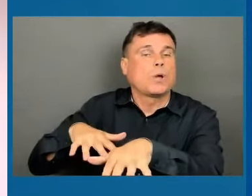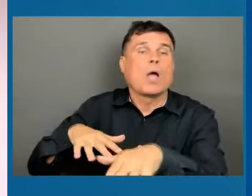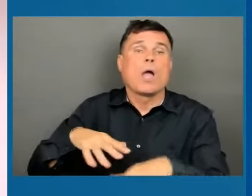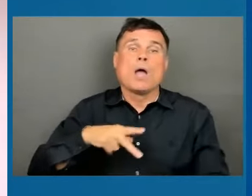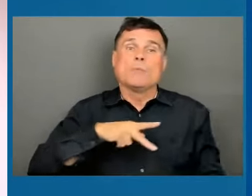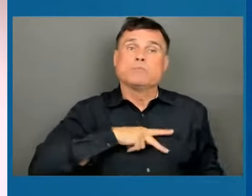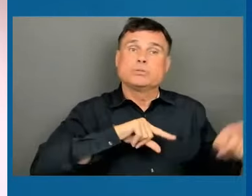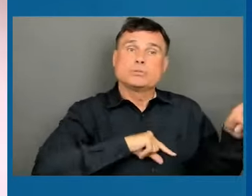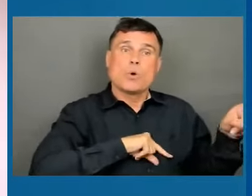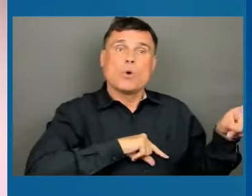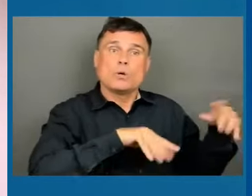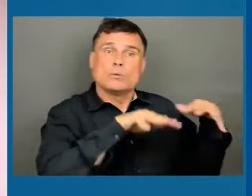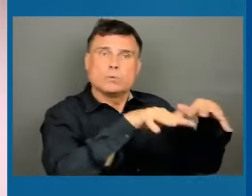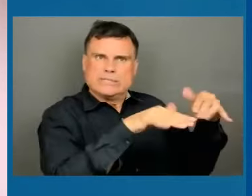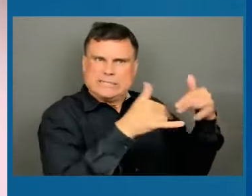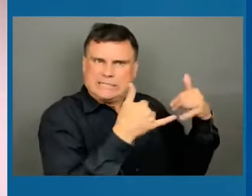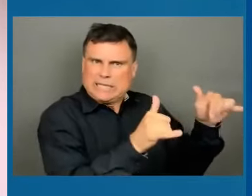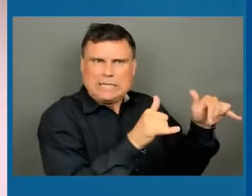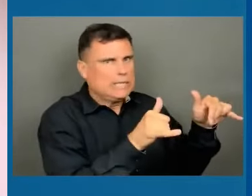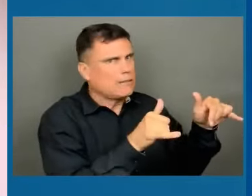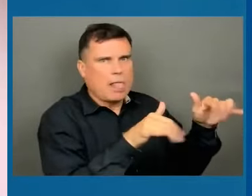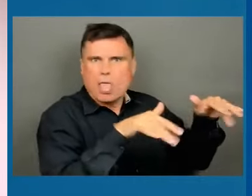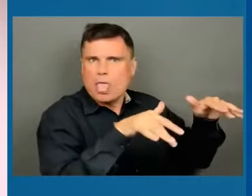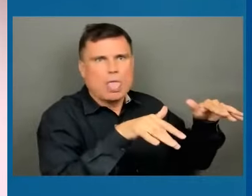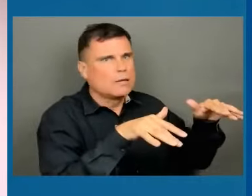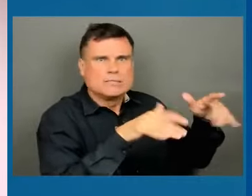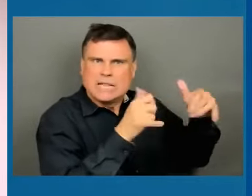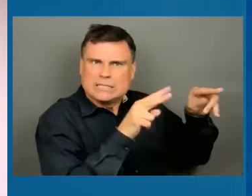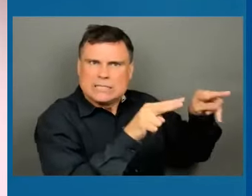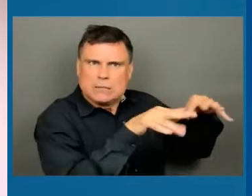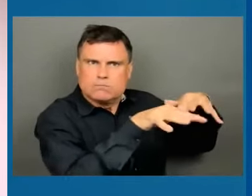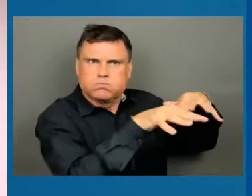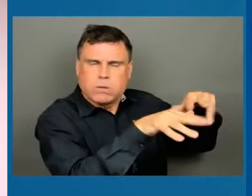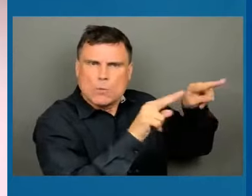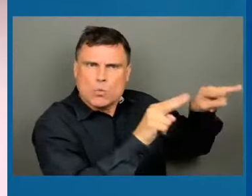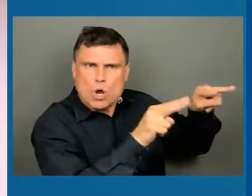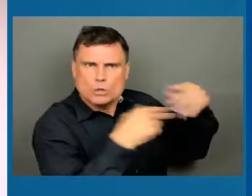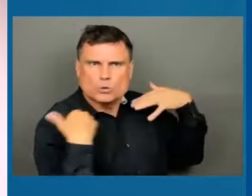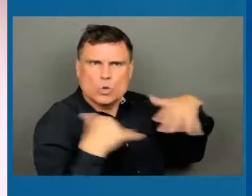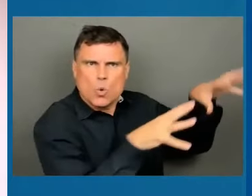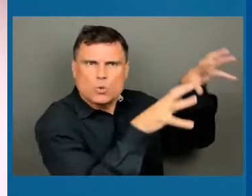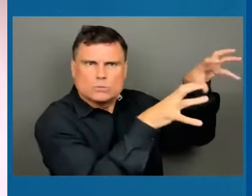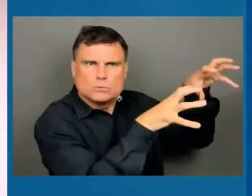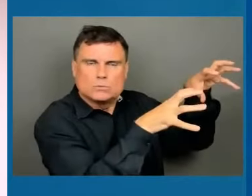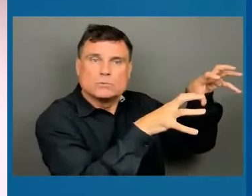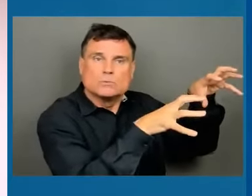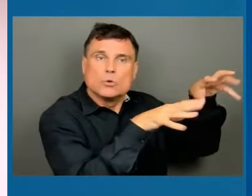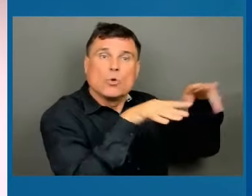prince George. But we're still very much -- have that elevated snow pack concern through prince